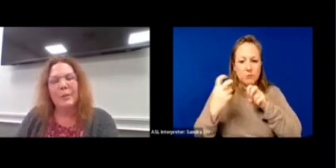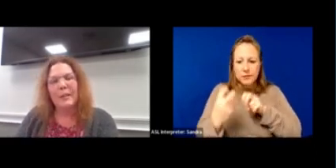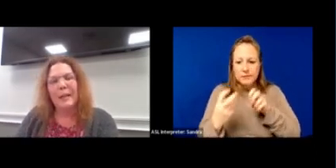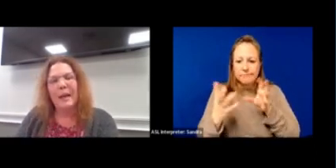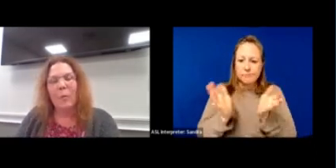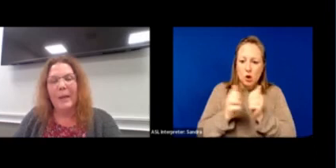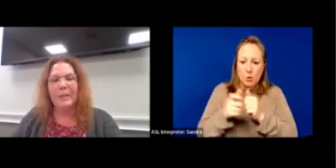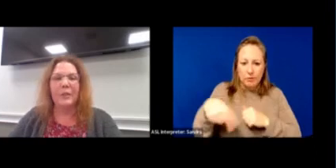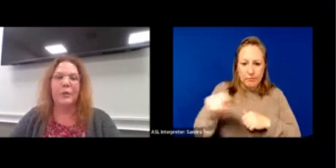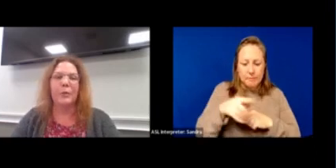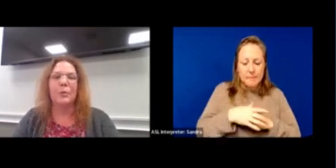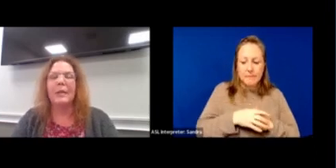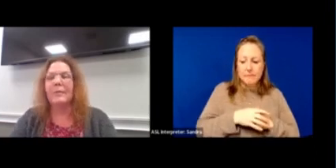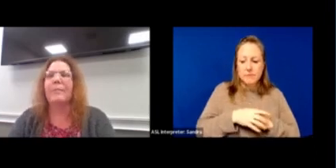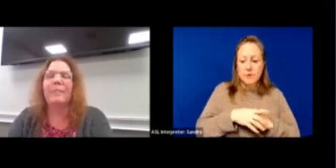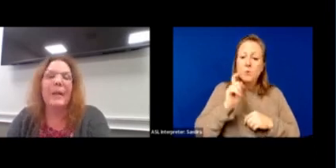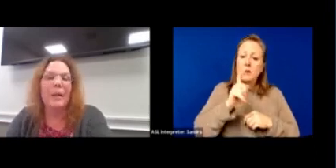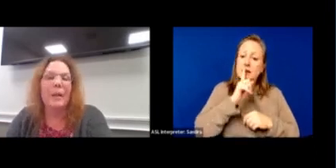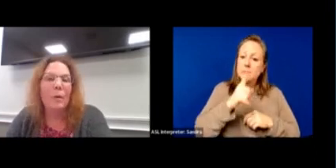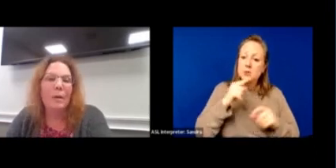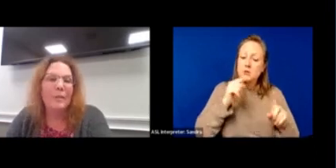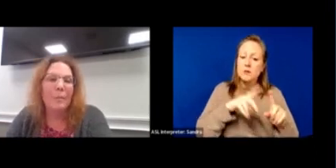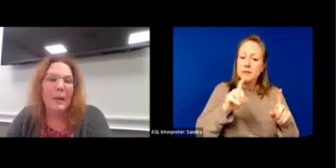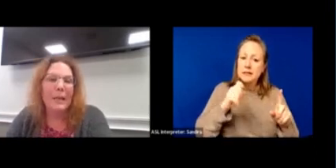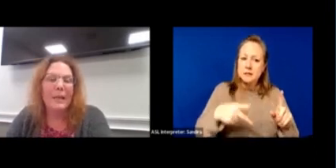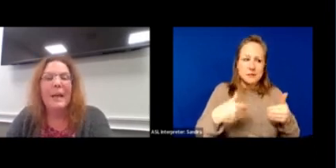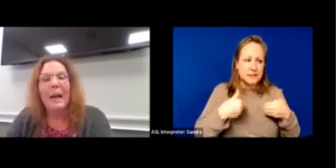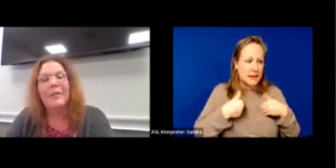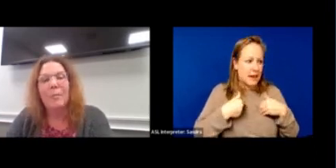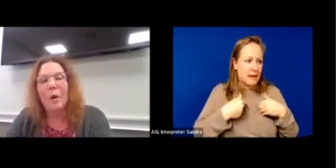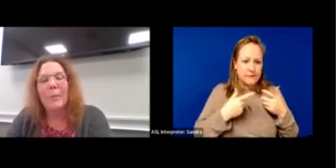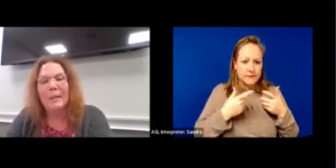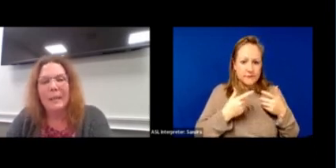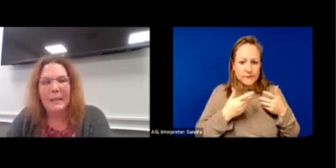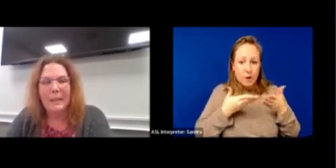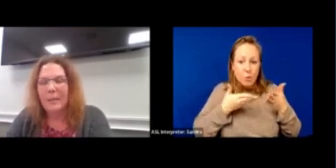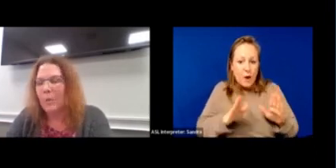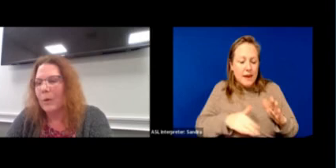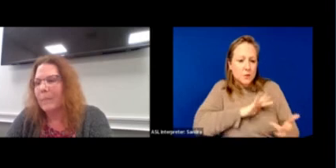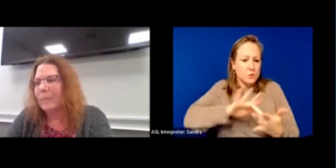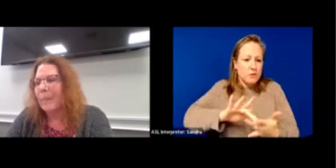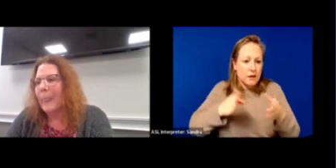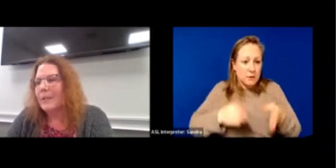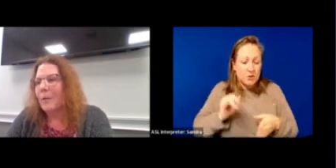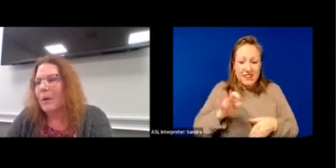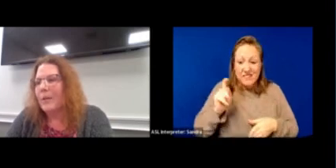sure that they have ways to get a hold of somebody at the moment that they need support. So one